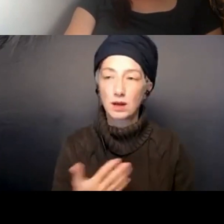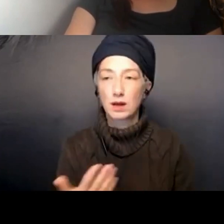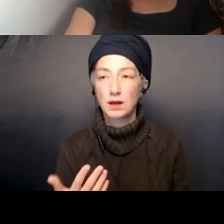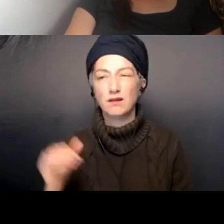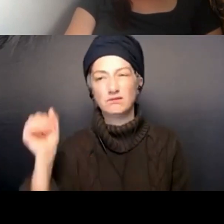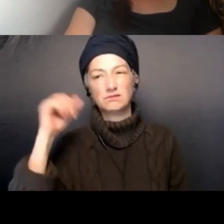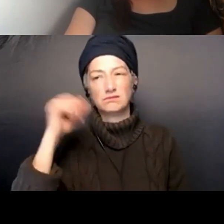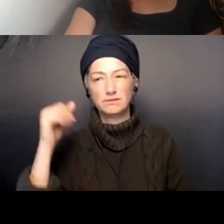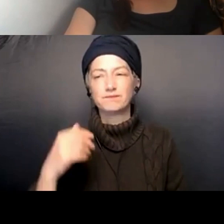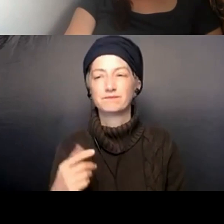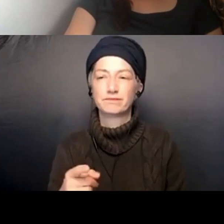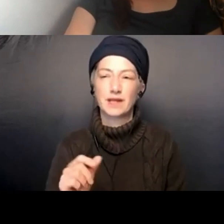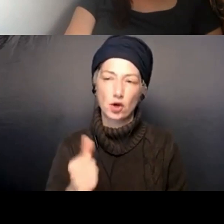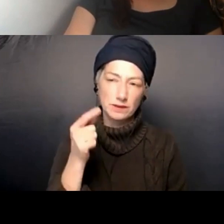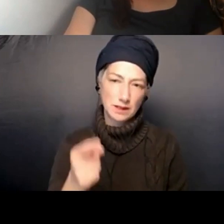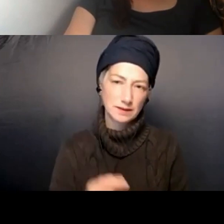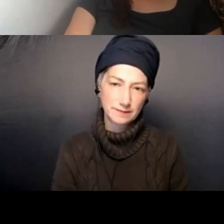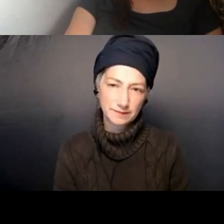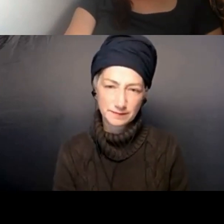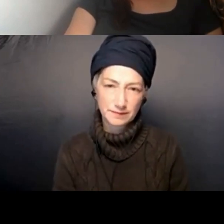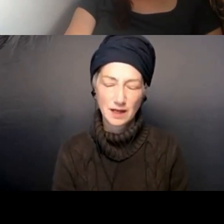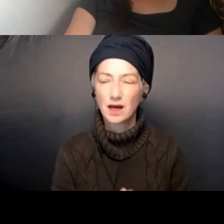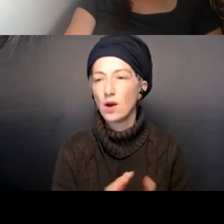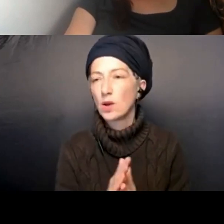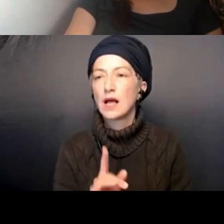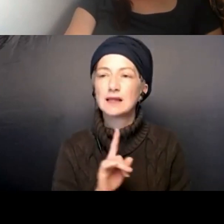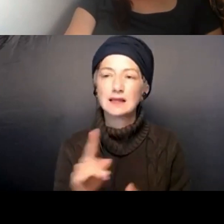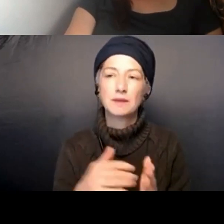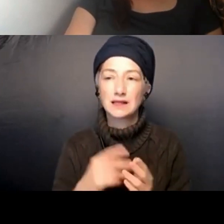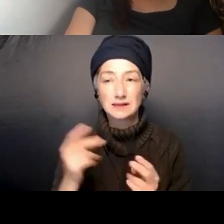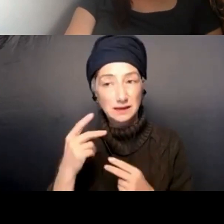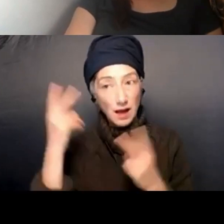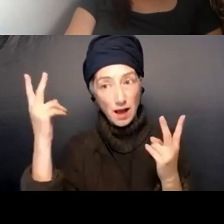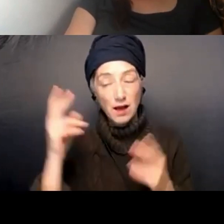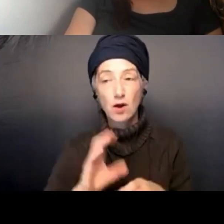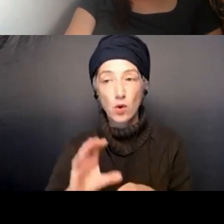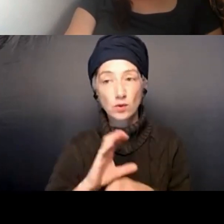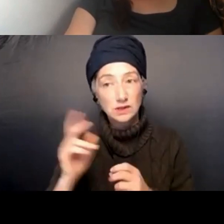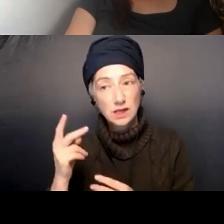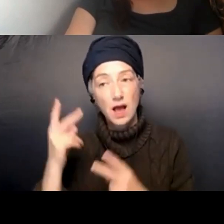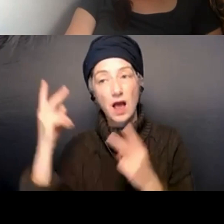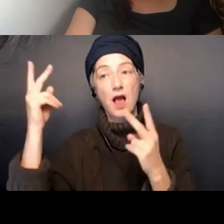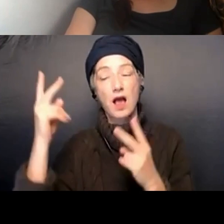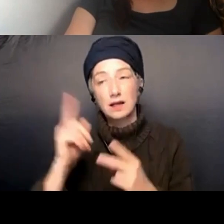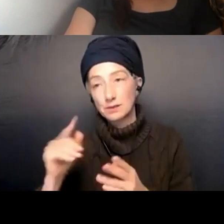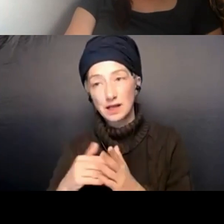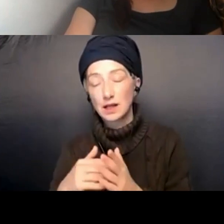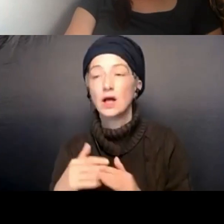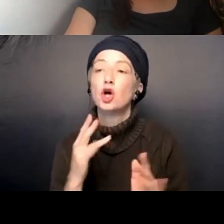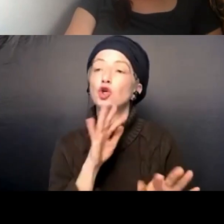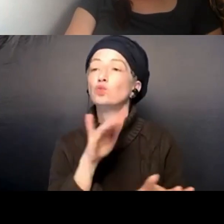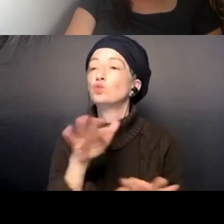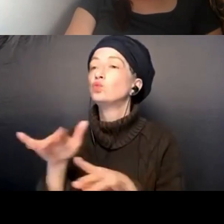Or it's like non-disabled star choreographers or star directors who want to try something new and